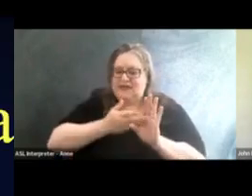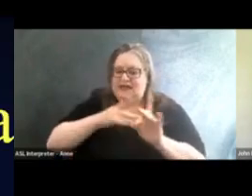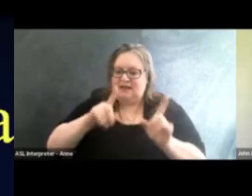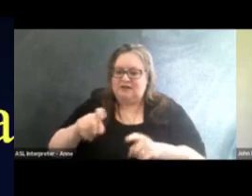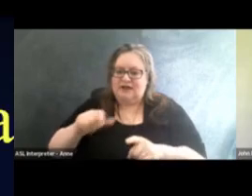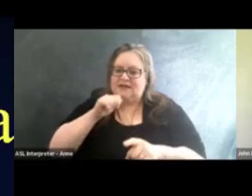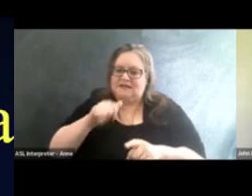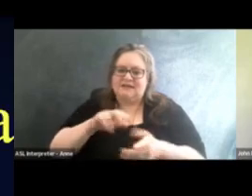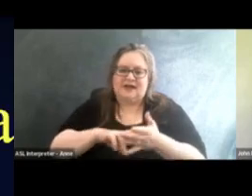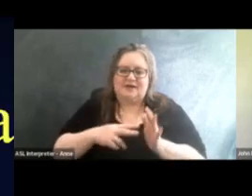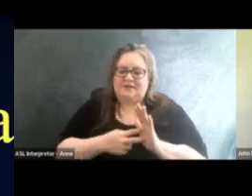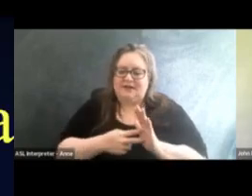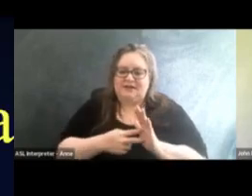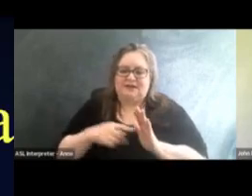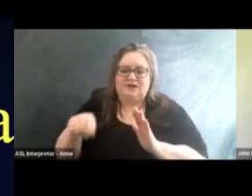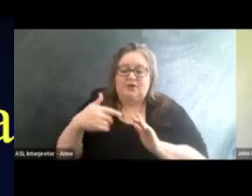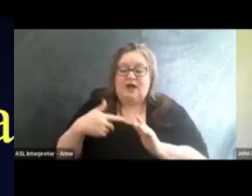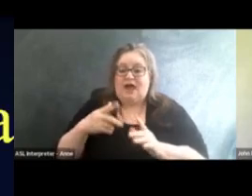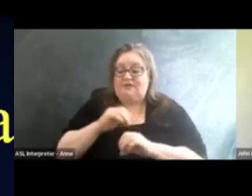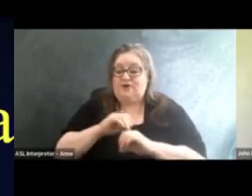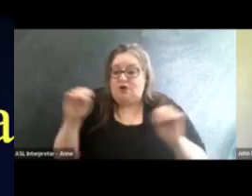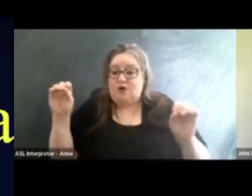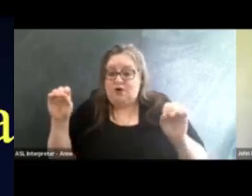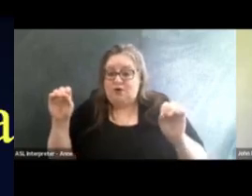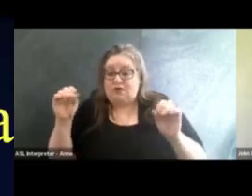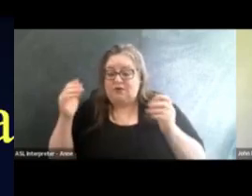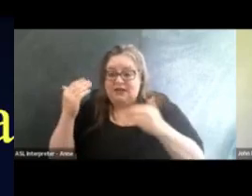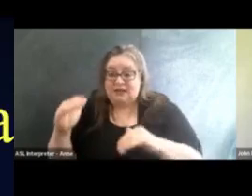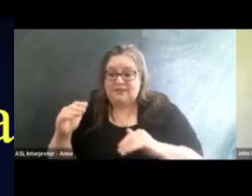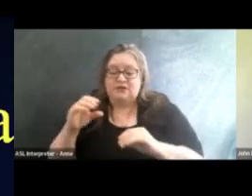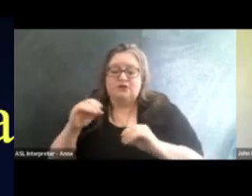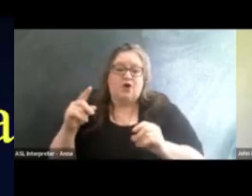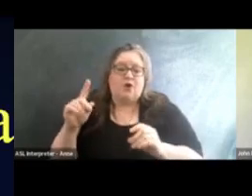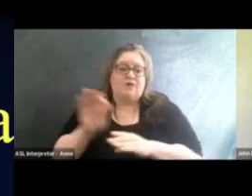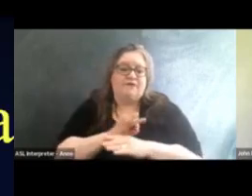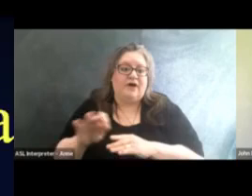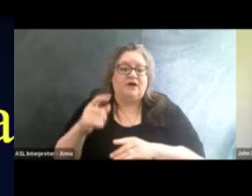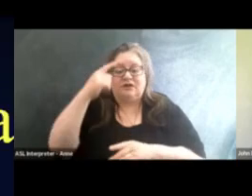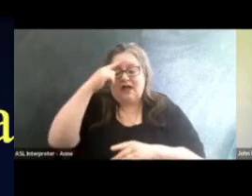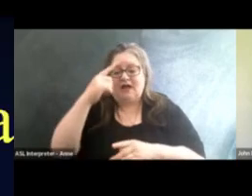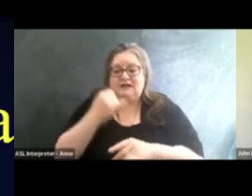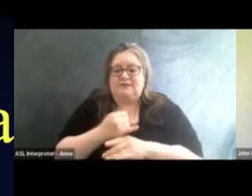mean that you have no limits, no functional cognitive impairment that still might be affecting